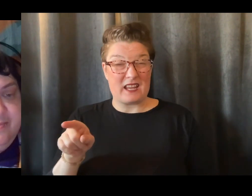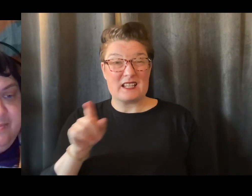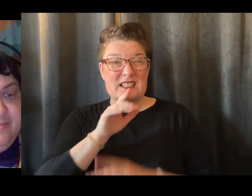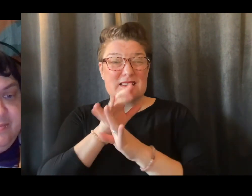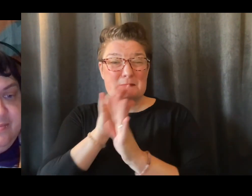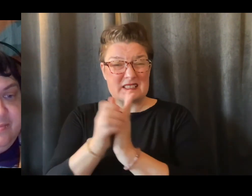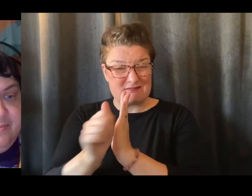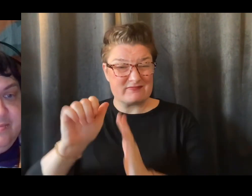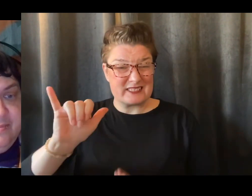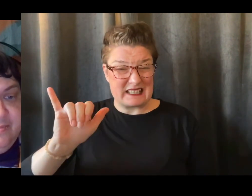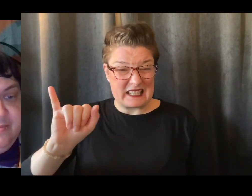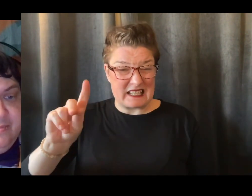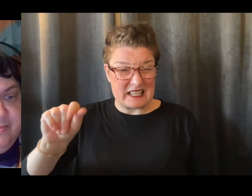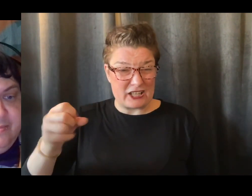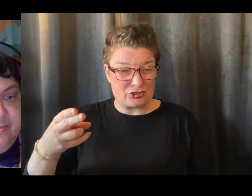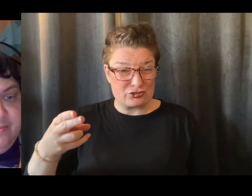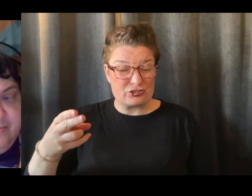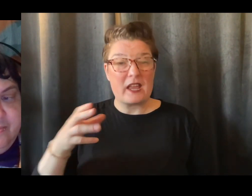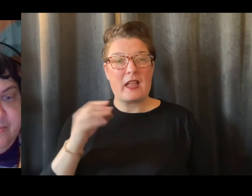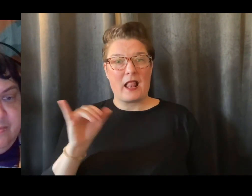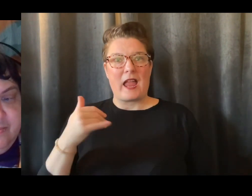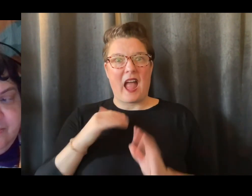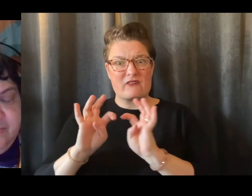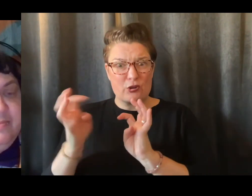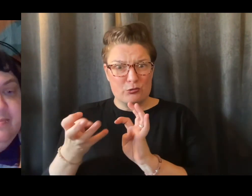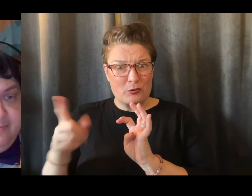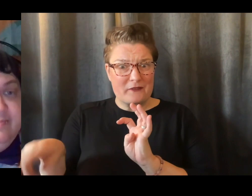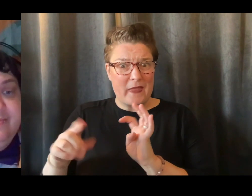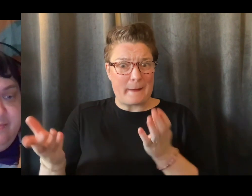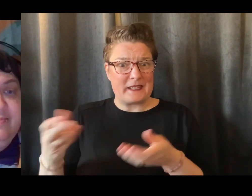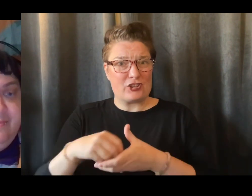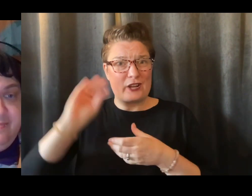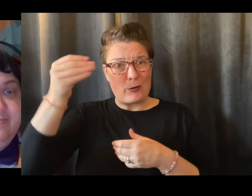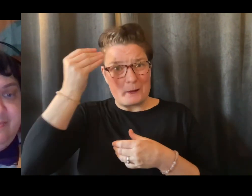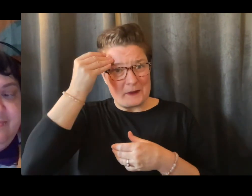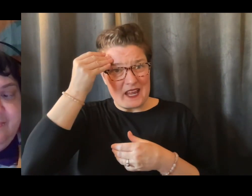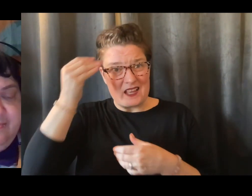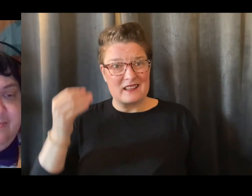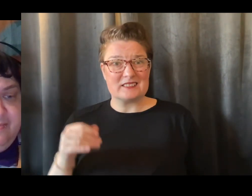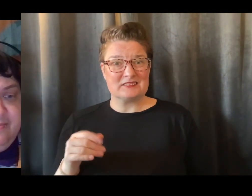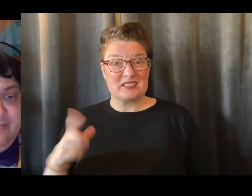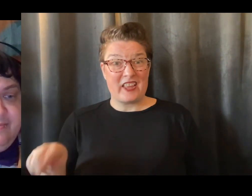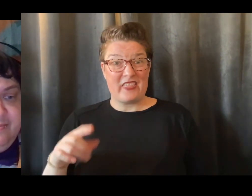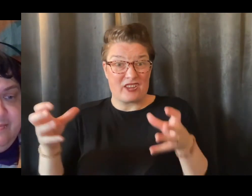a whole crew of them here in Olympia. Nomy: Mm-hmm. Mm-hmm. Rebekah: They just like hang out and speak Yiddish to each other. Nomy: Wow.